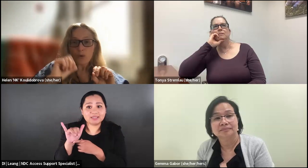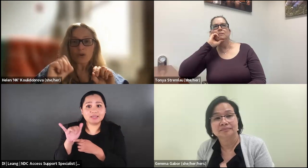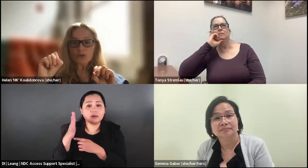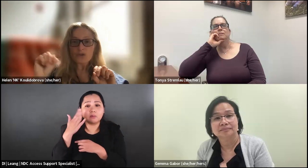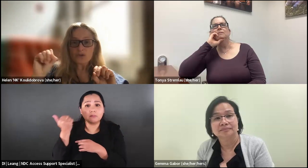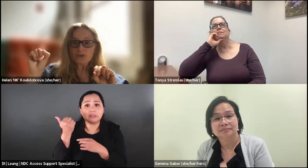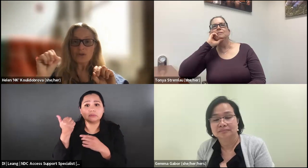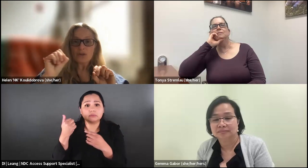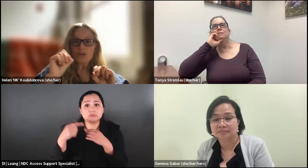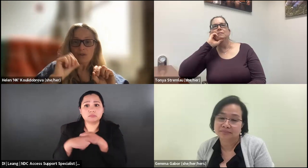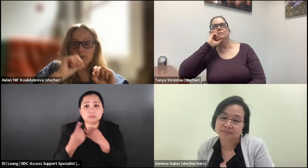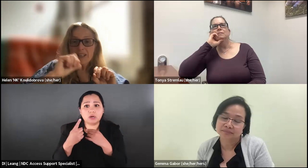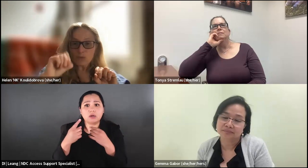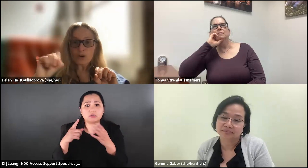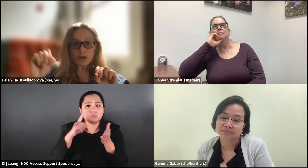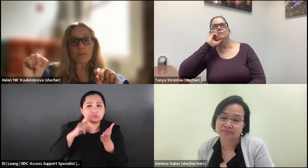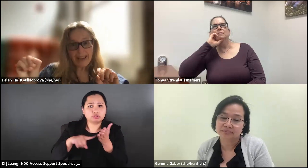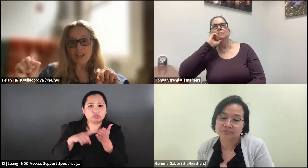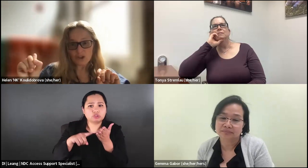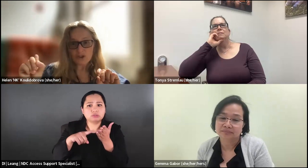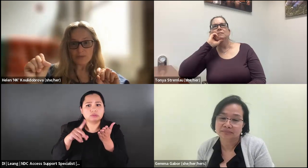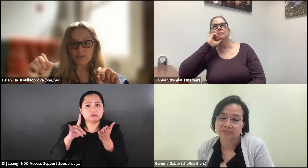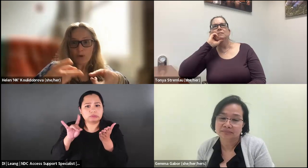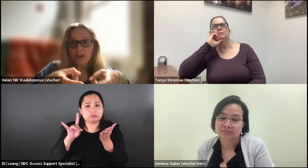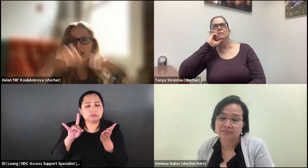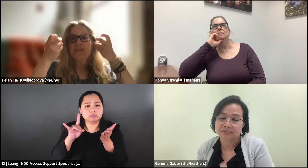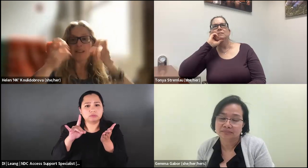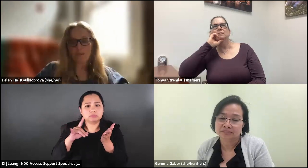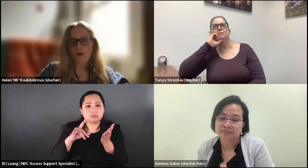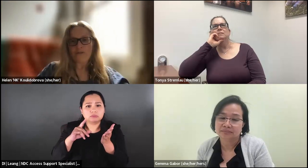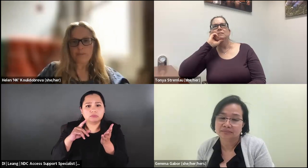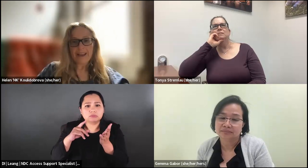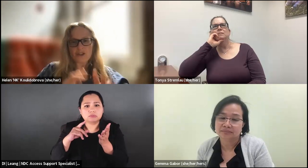words, written words on the page or lifting them off the page.